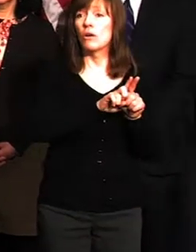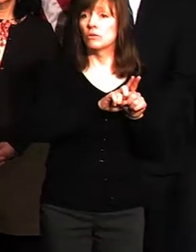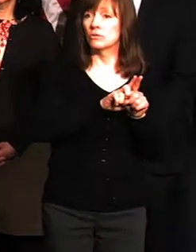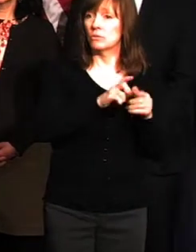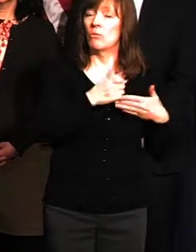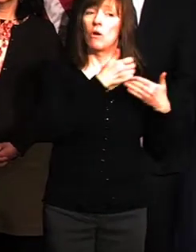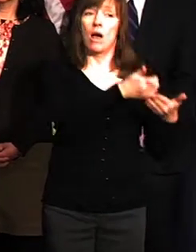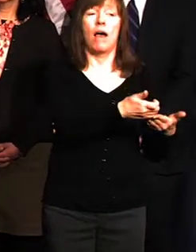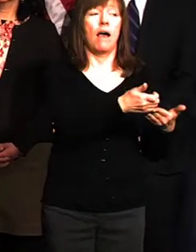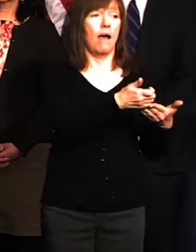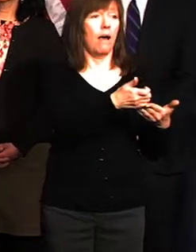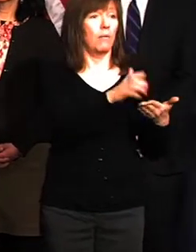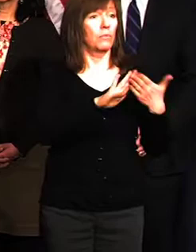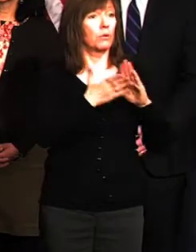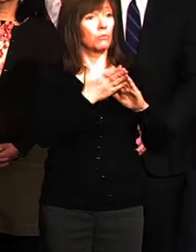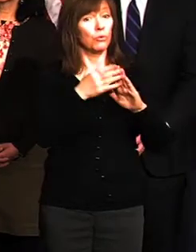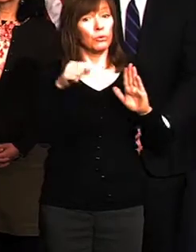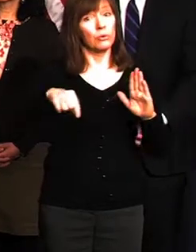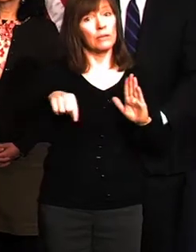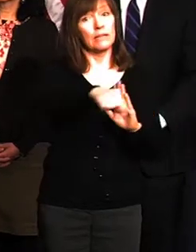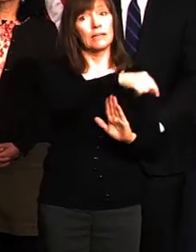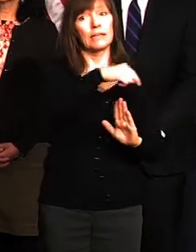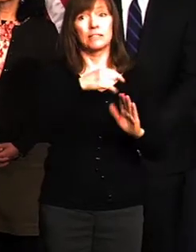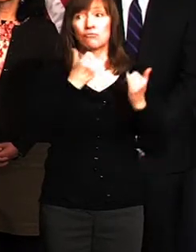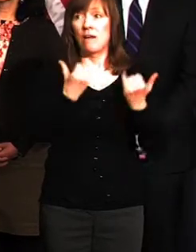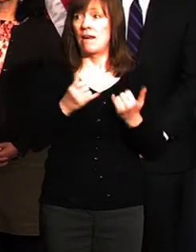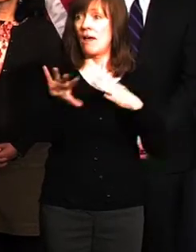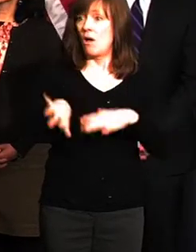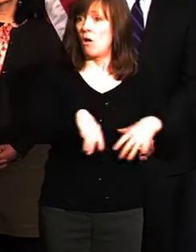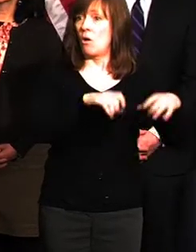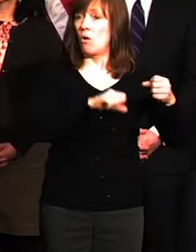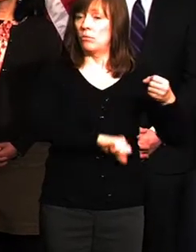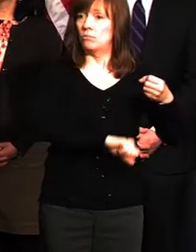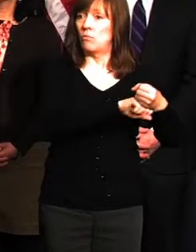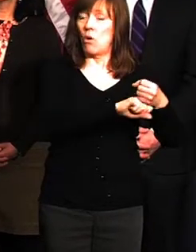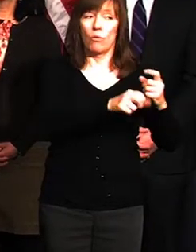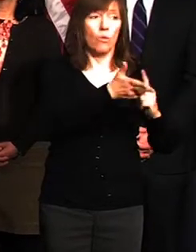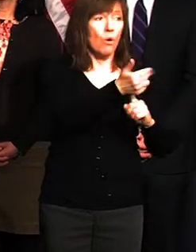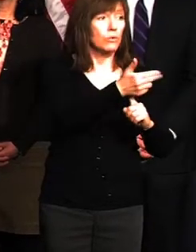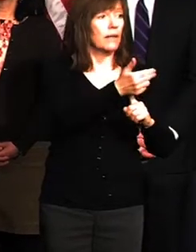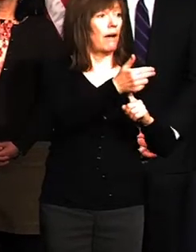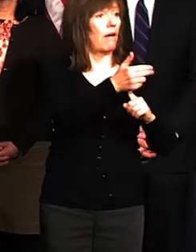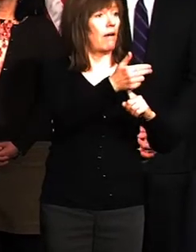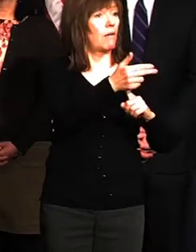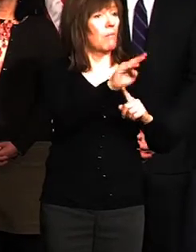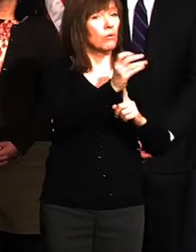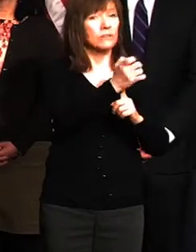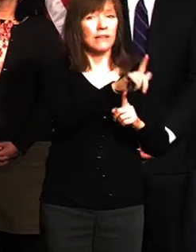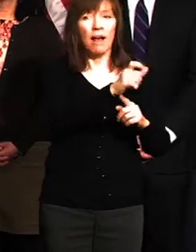impact on the communities that are hosting hotels and shelters for these individuals